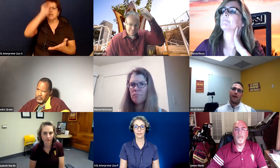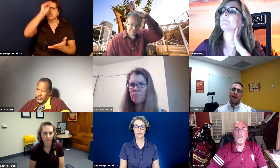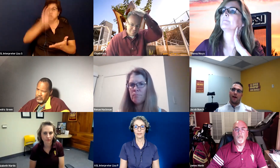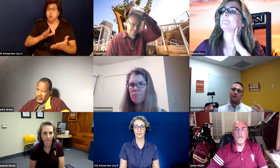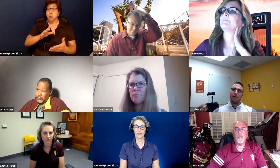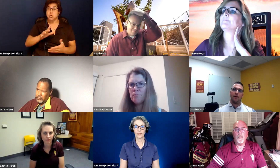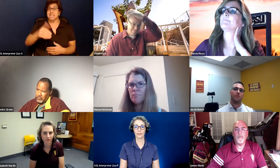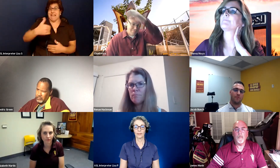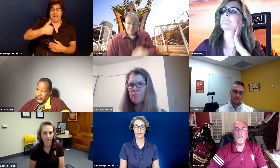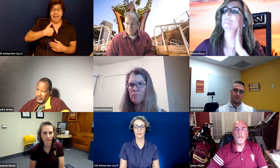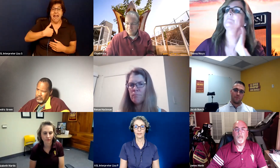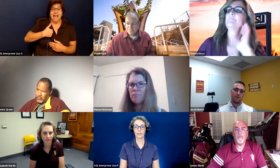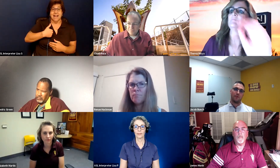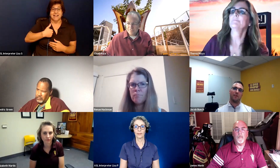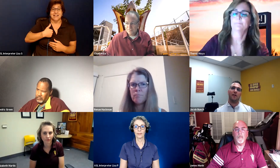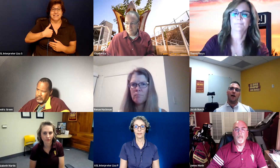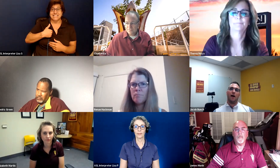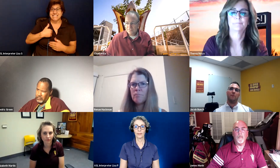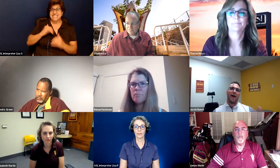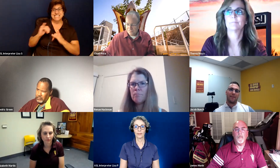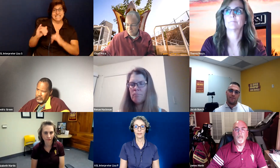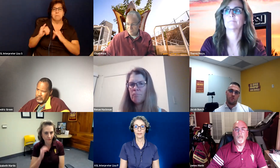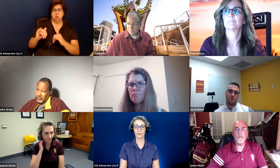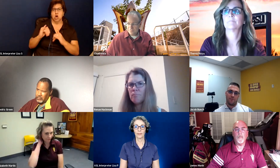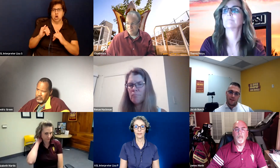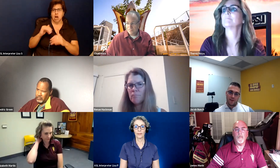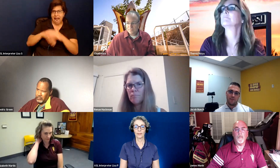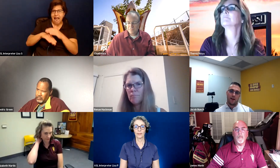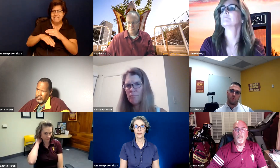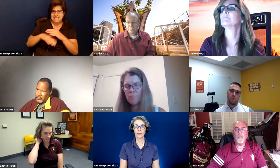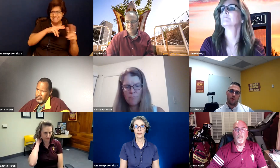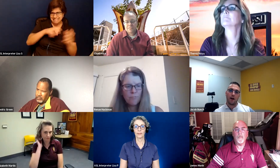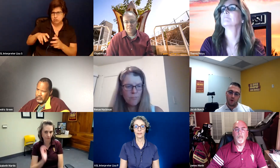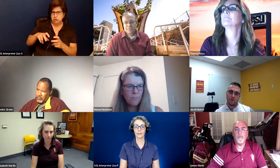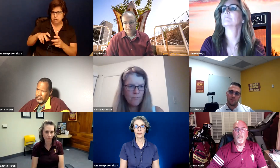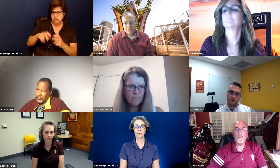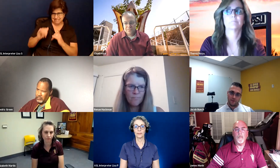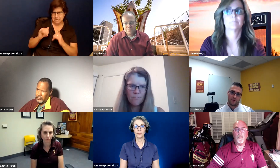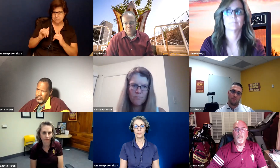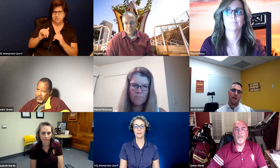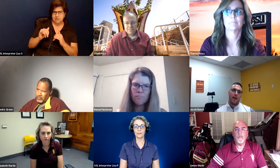that had similar access issues as I have had we're not going to experience them.